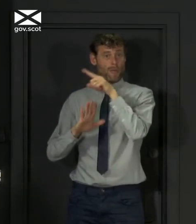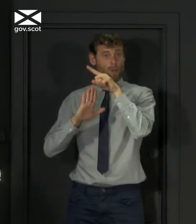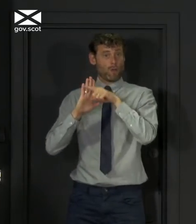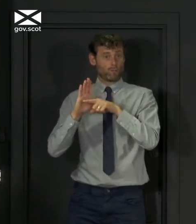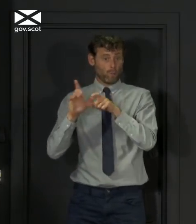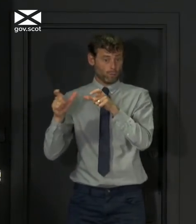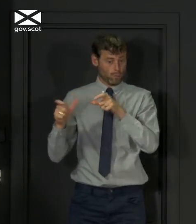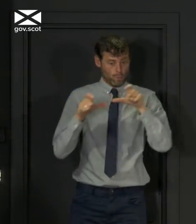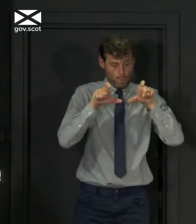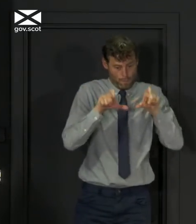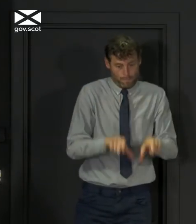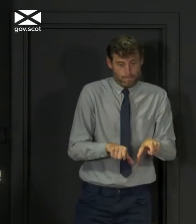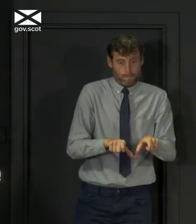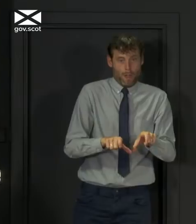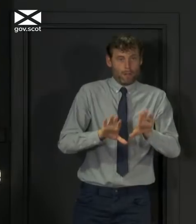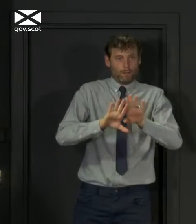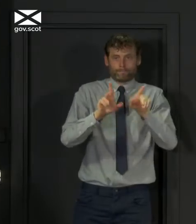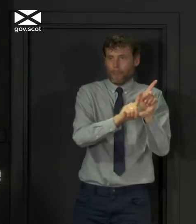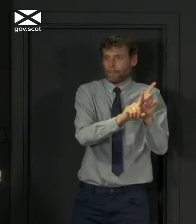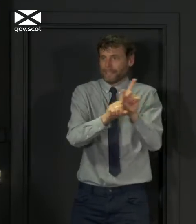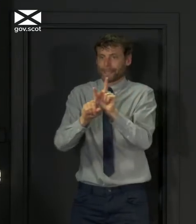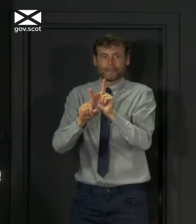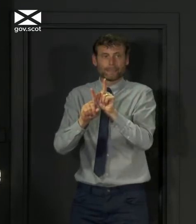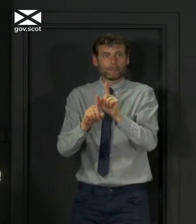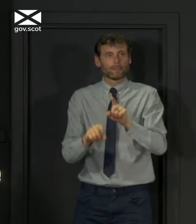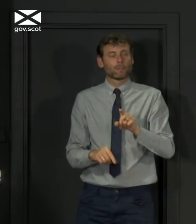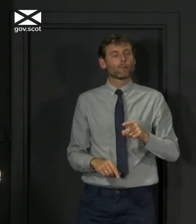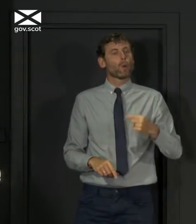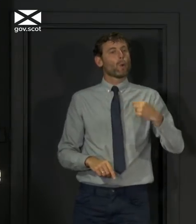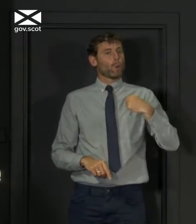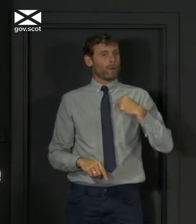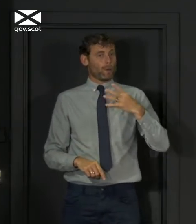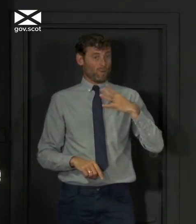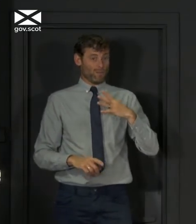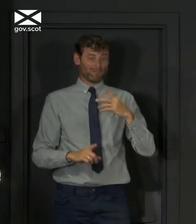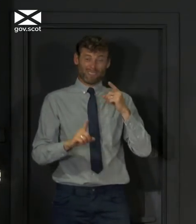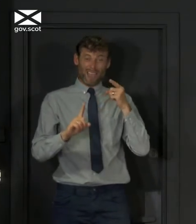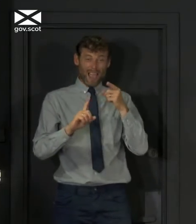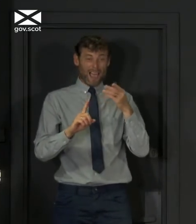a level where we think we can better manage it with the right interventions. But some